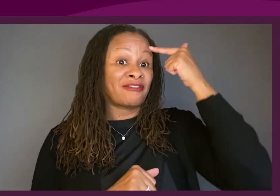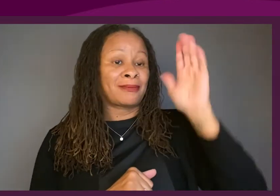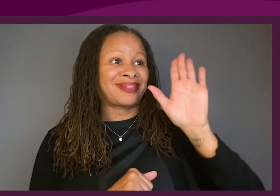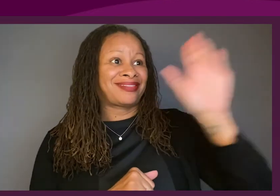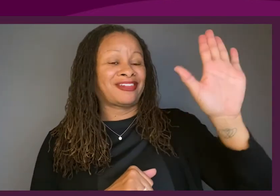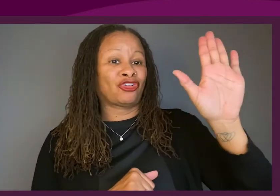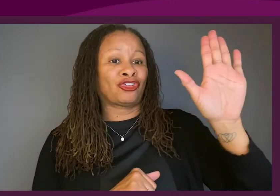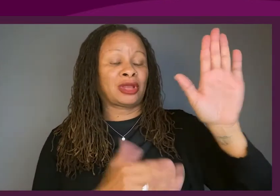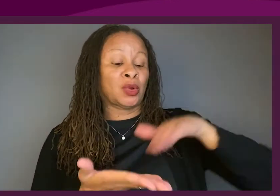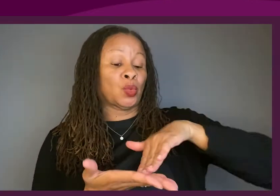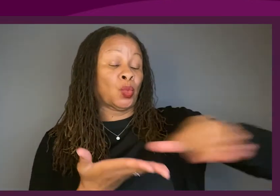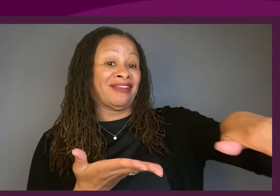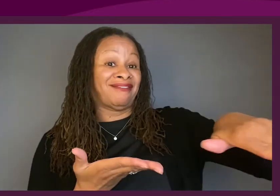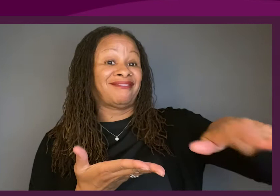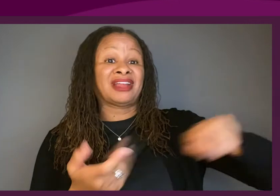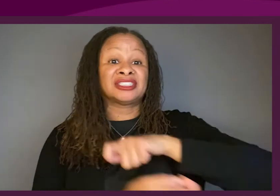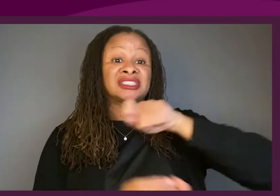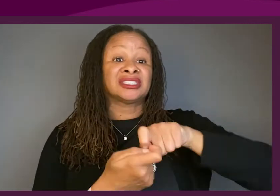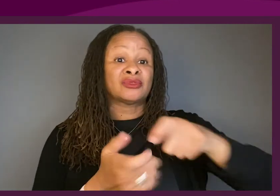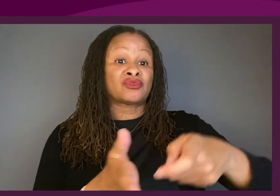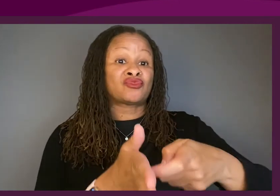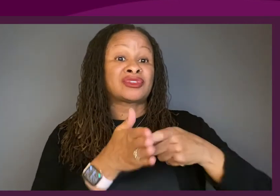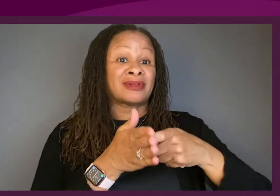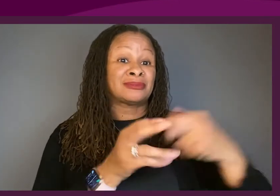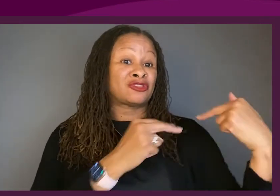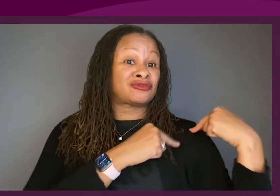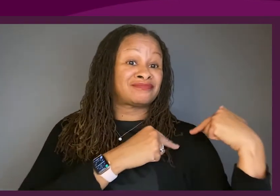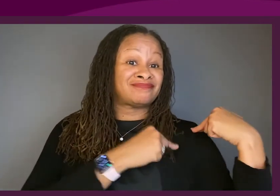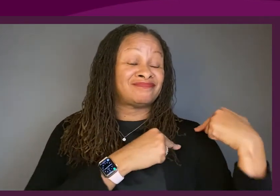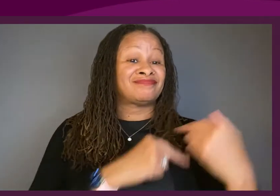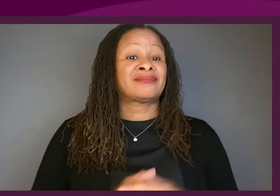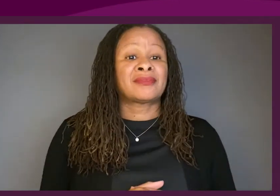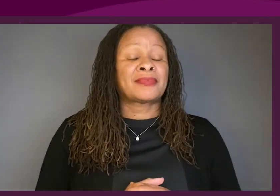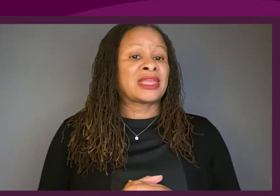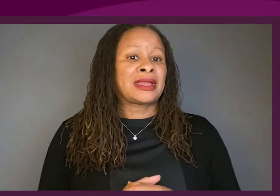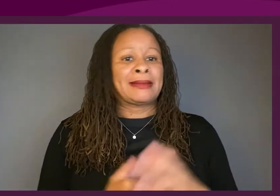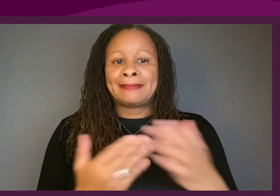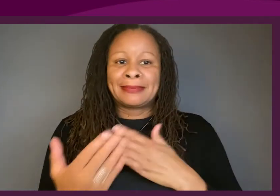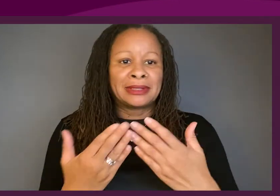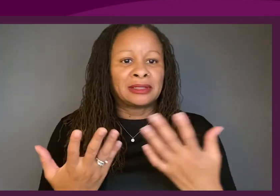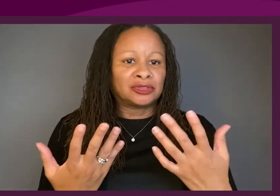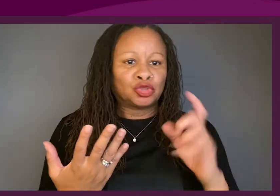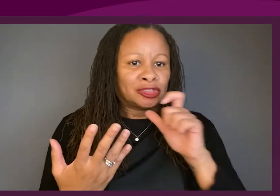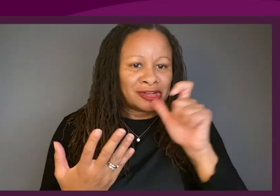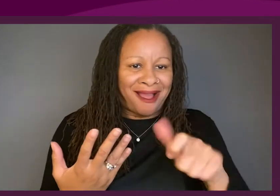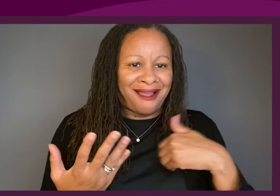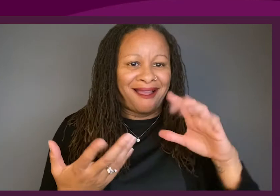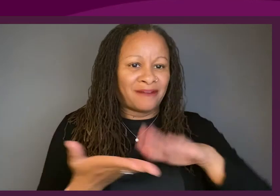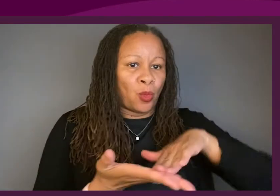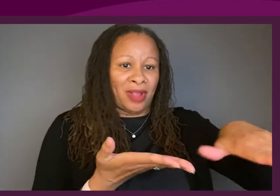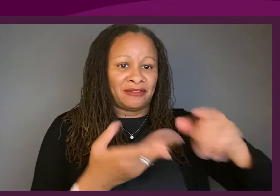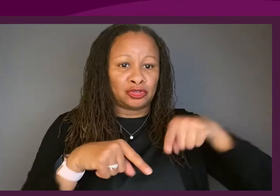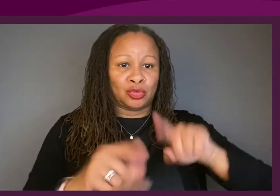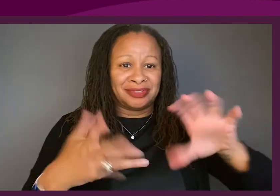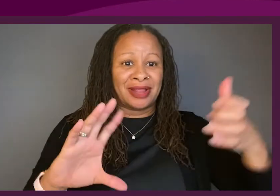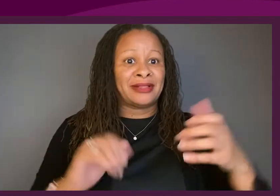there should be no waivers in disasters, there are no waivers in disasters, huge numbers